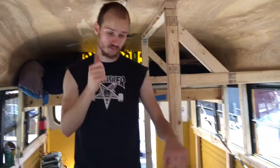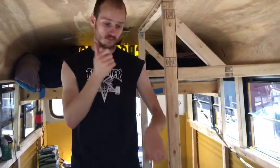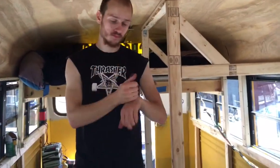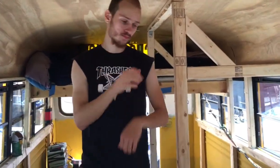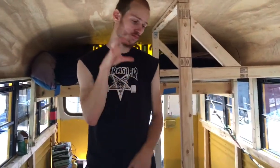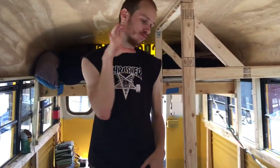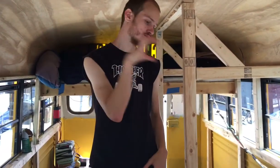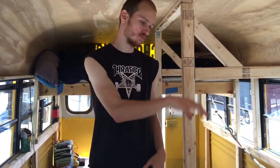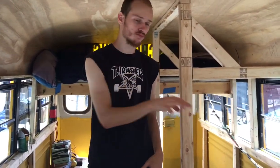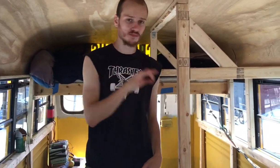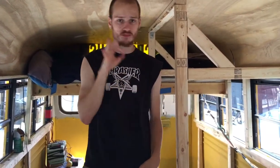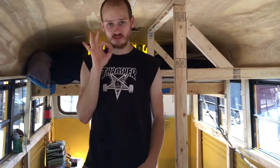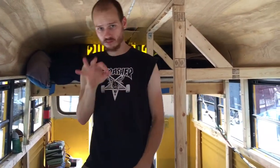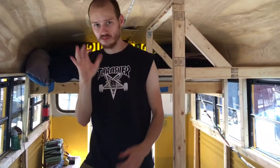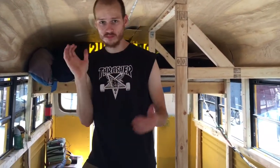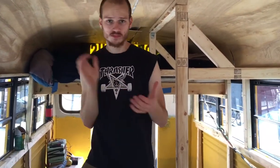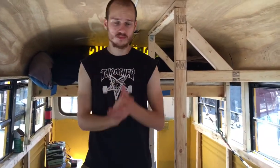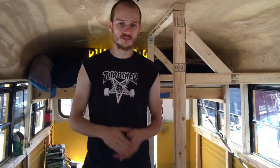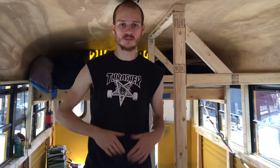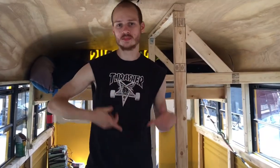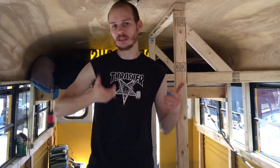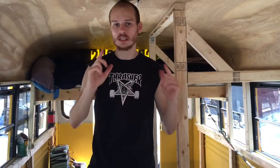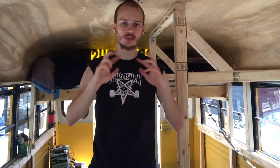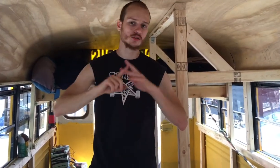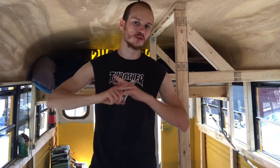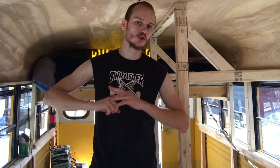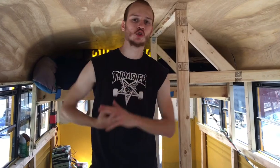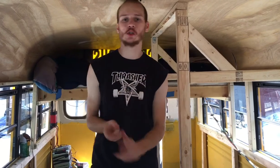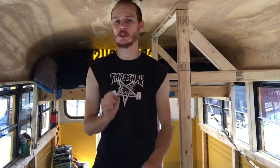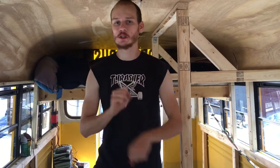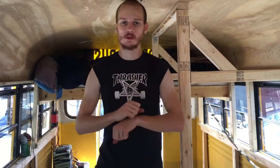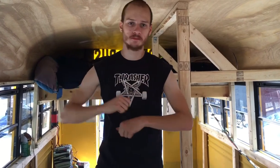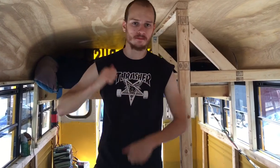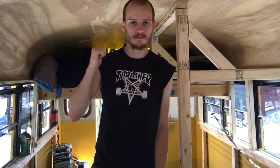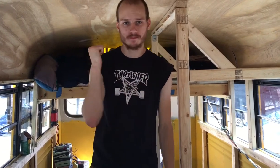Then set up kitchen cabinet frame there. Lets start work